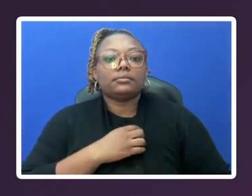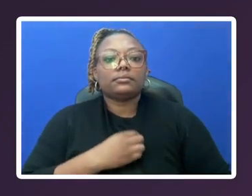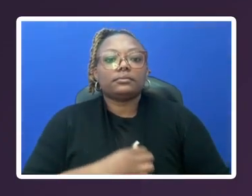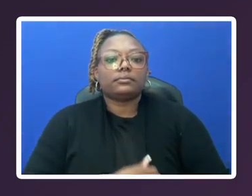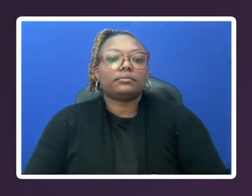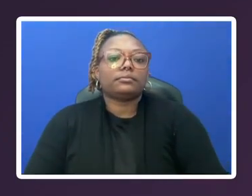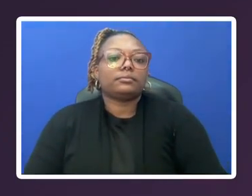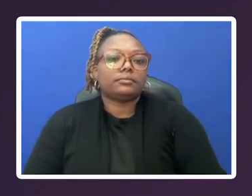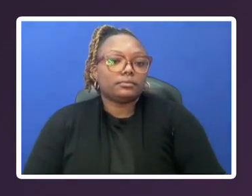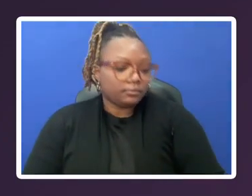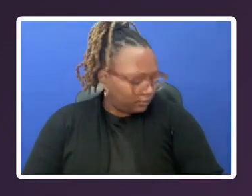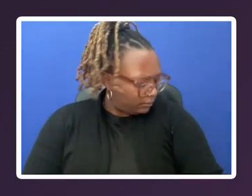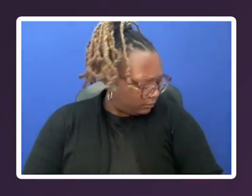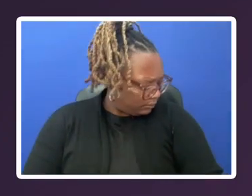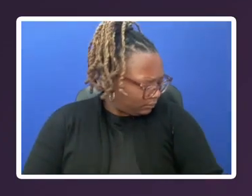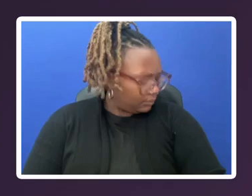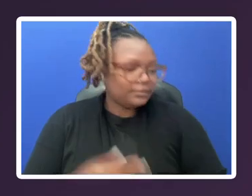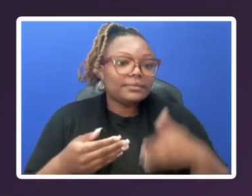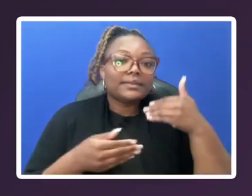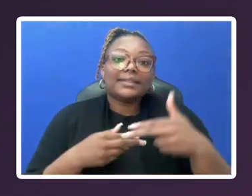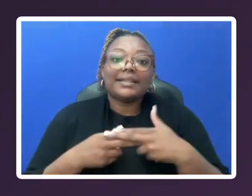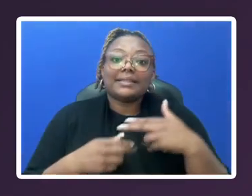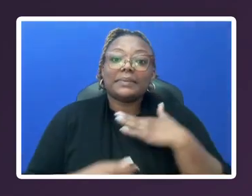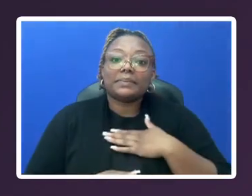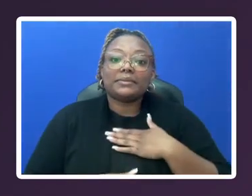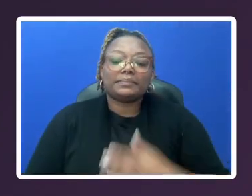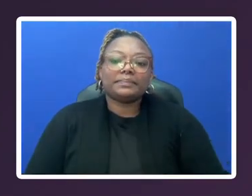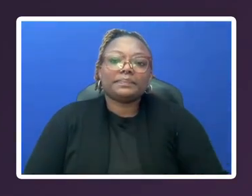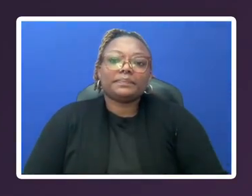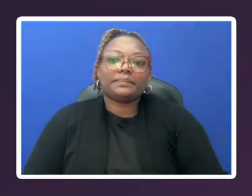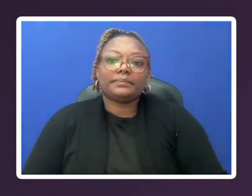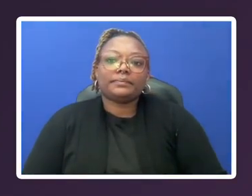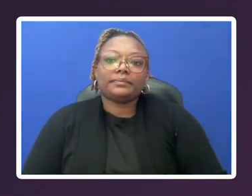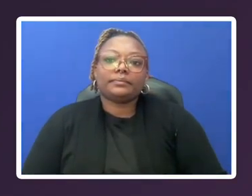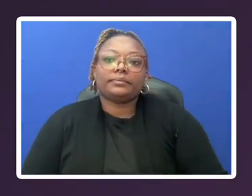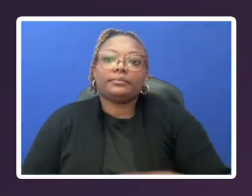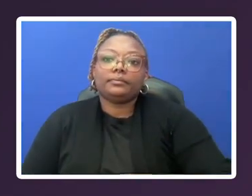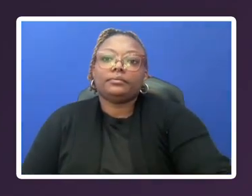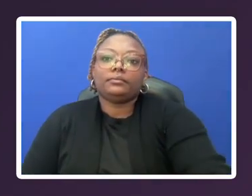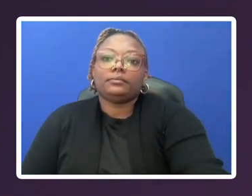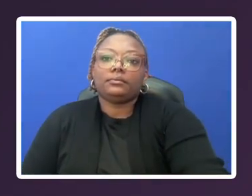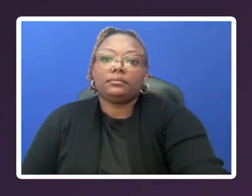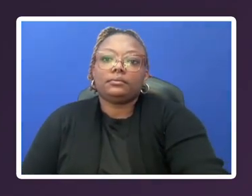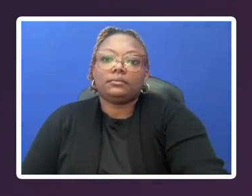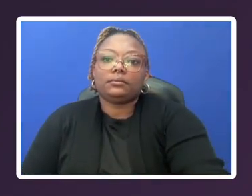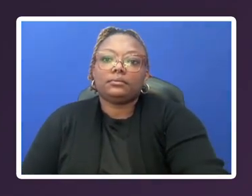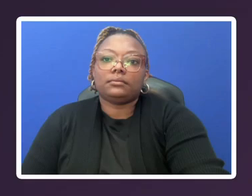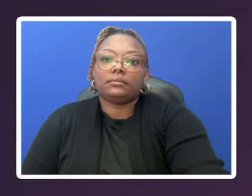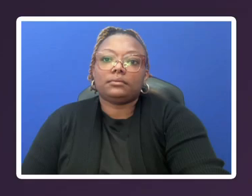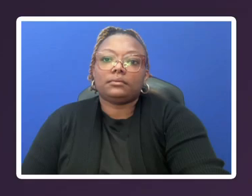Next slide, please. So this is a detail of the astronauts at the